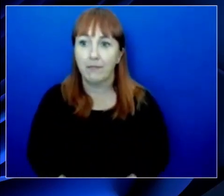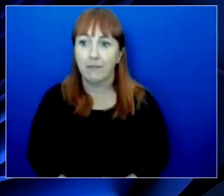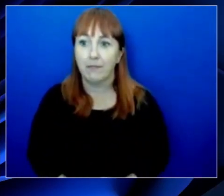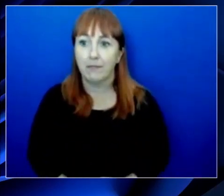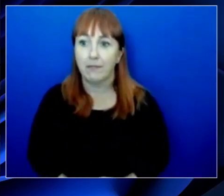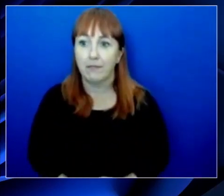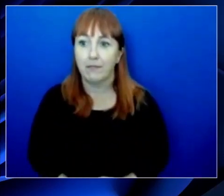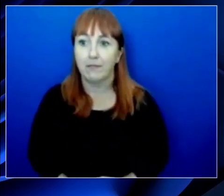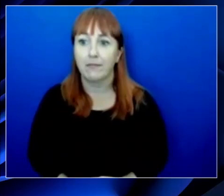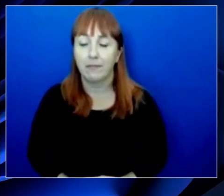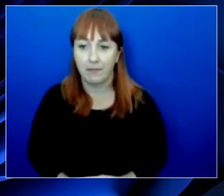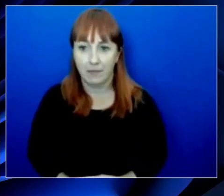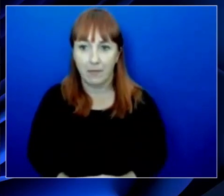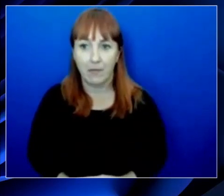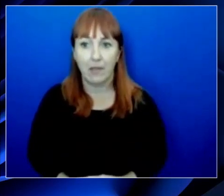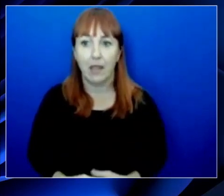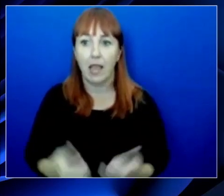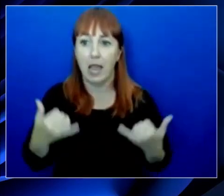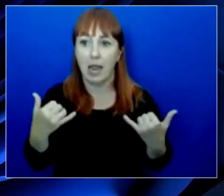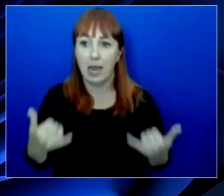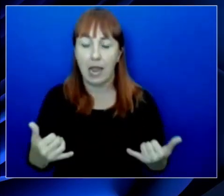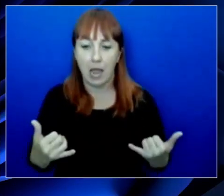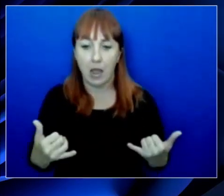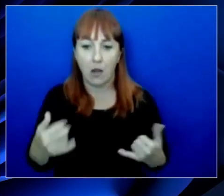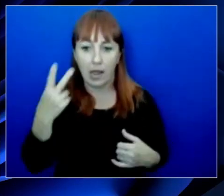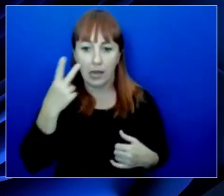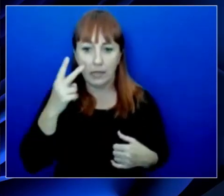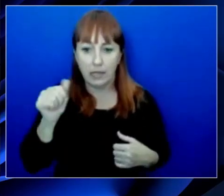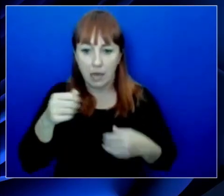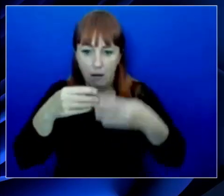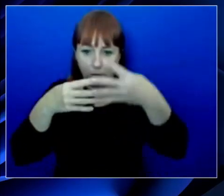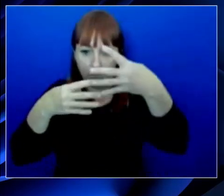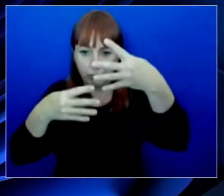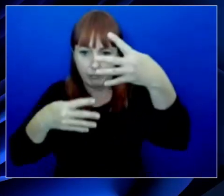to take another question here, let's see.